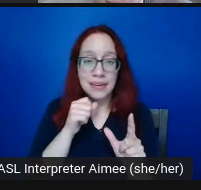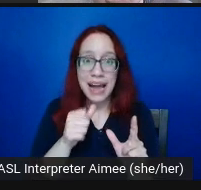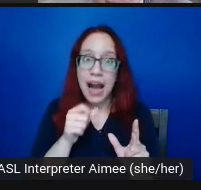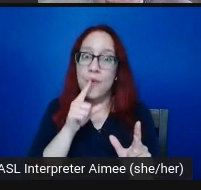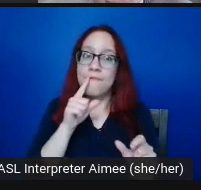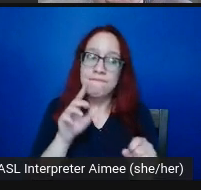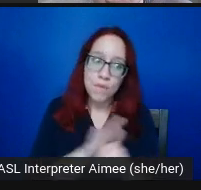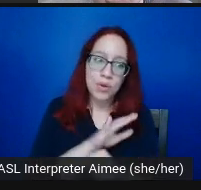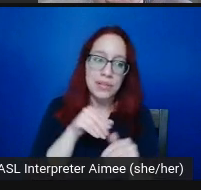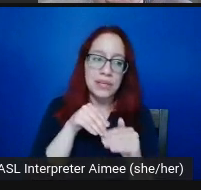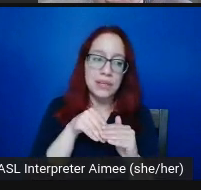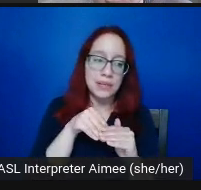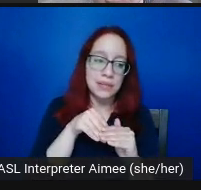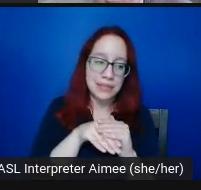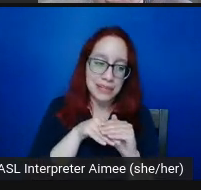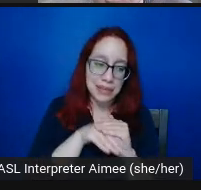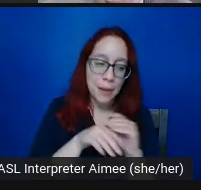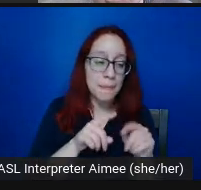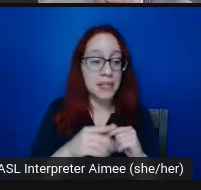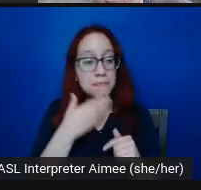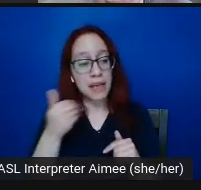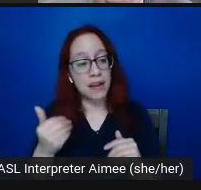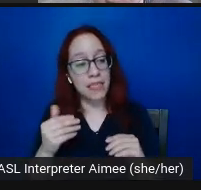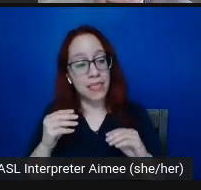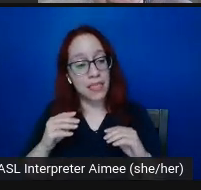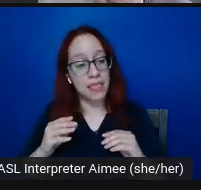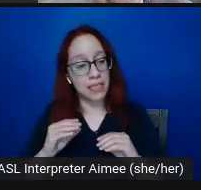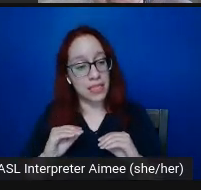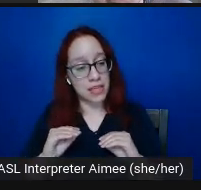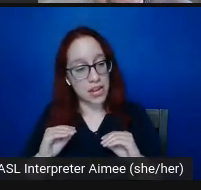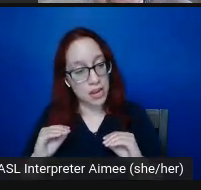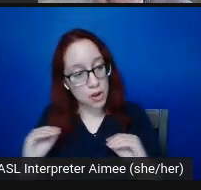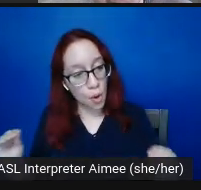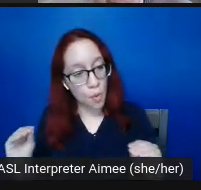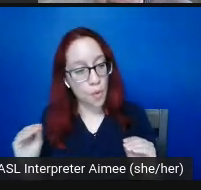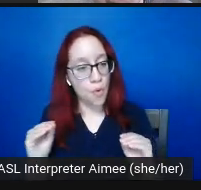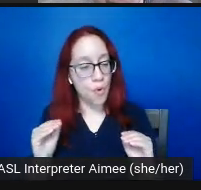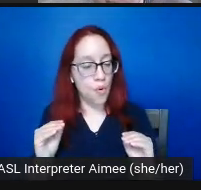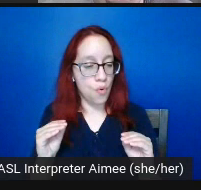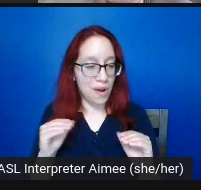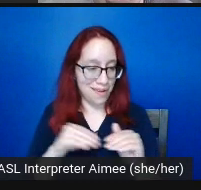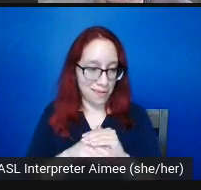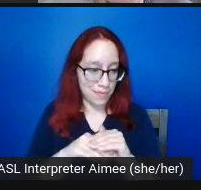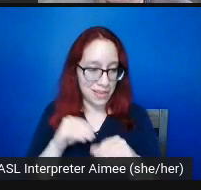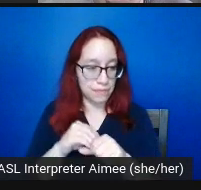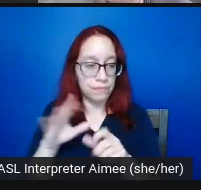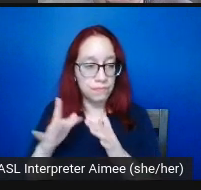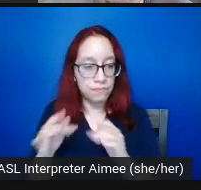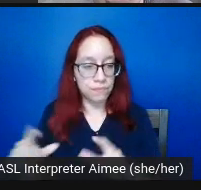However, that is not better than having an inaccessible website that cannot serve its basic purpose.